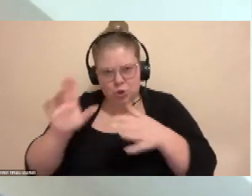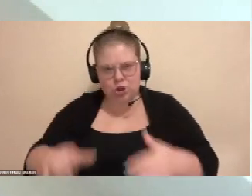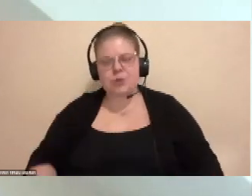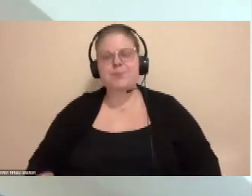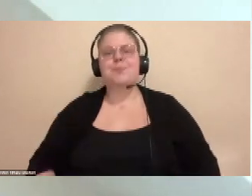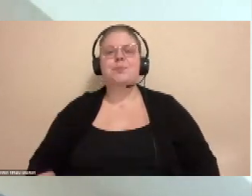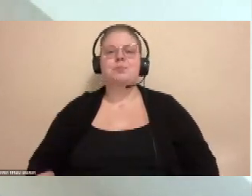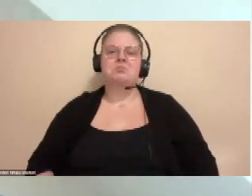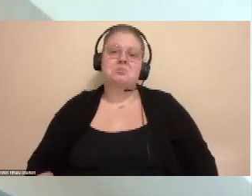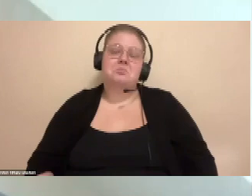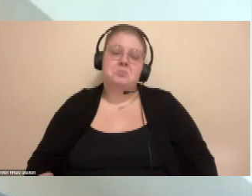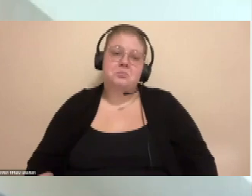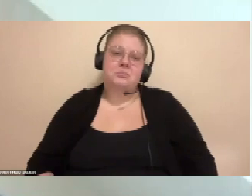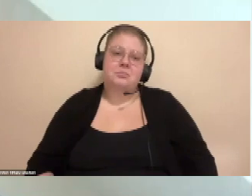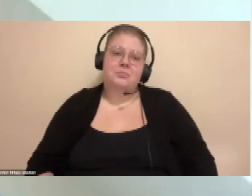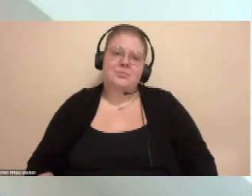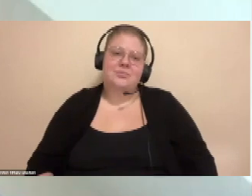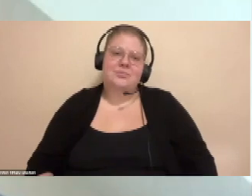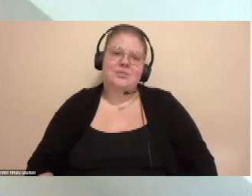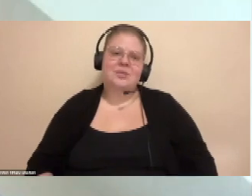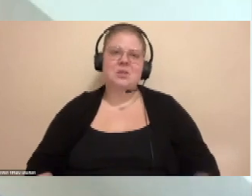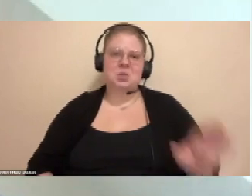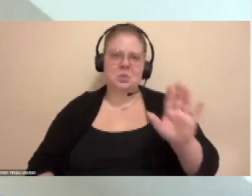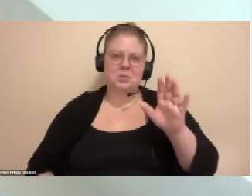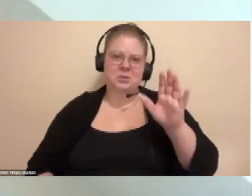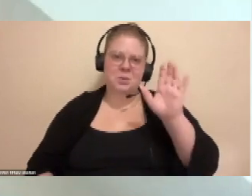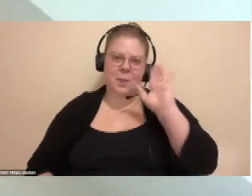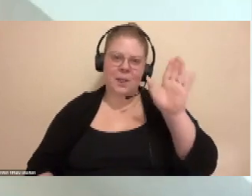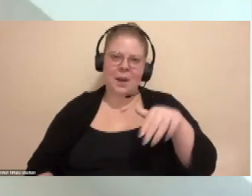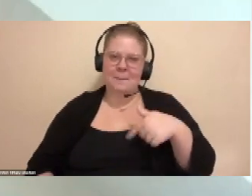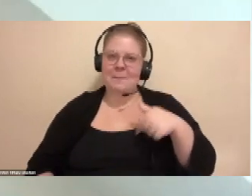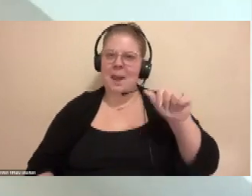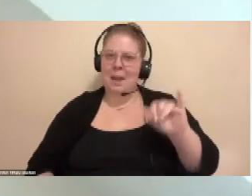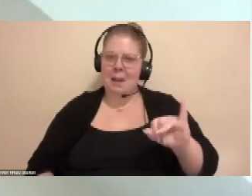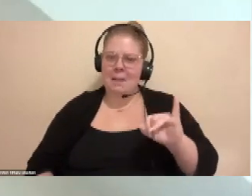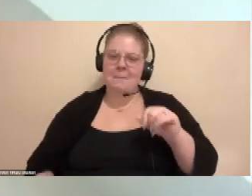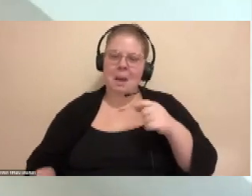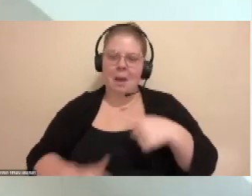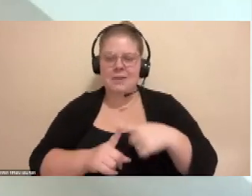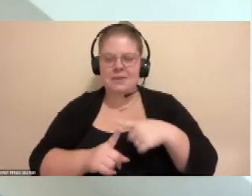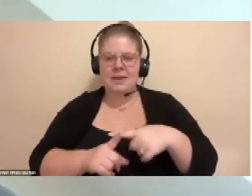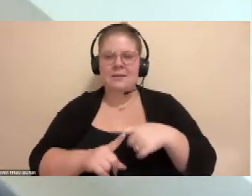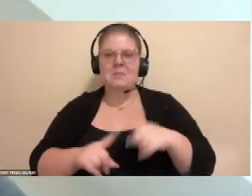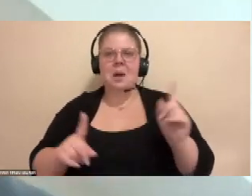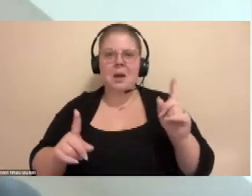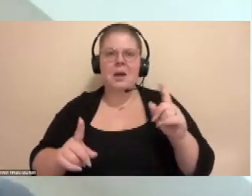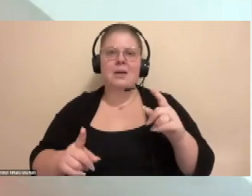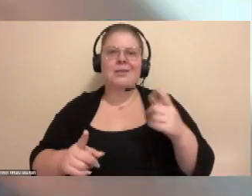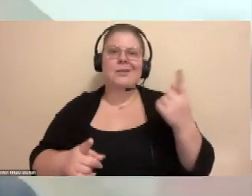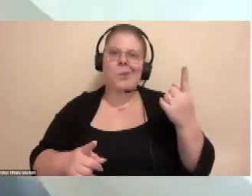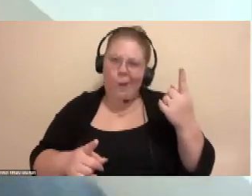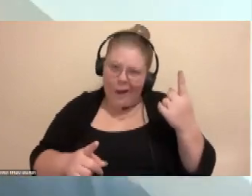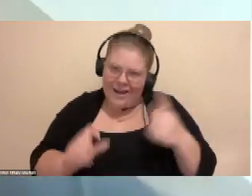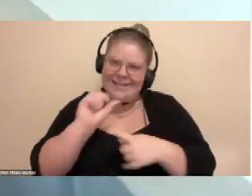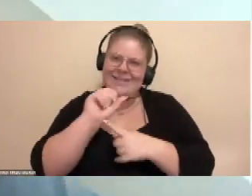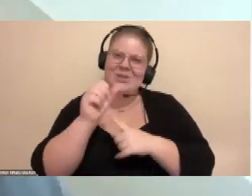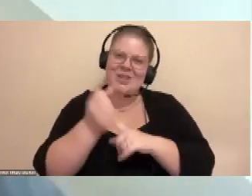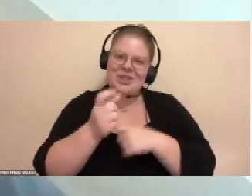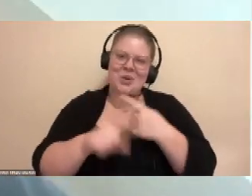as you could hear, I'm AI positive. But this may be one of those instances where the more straightforward and